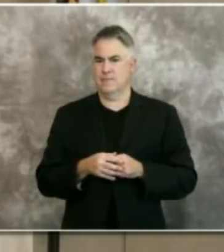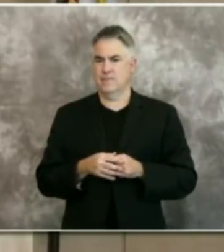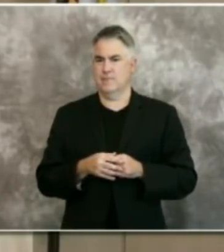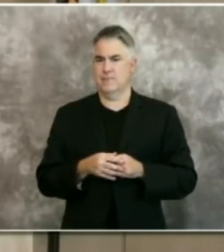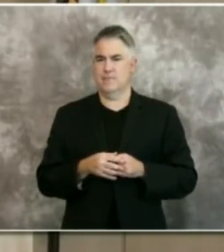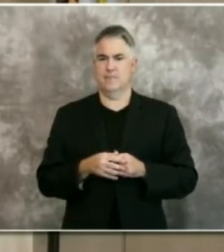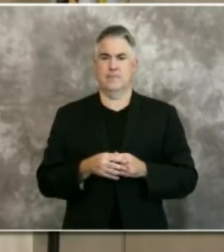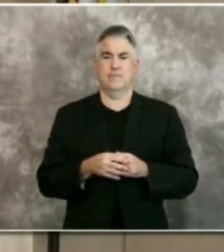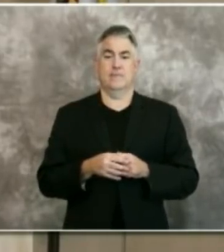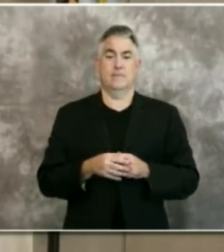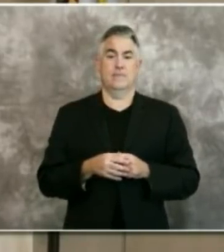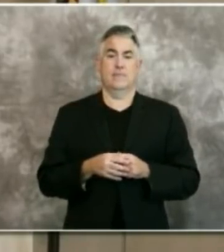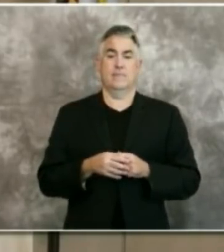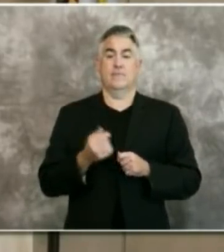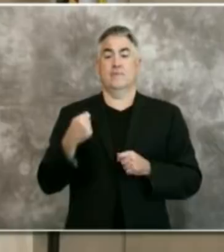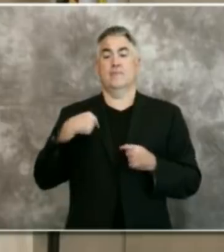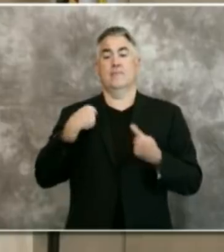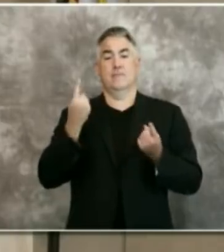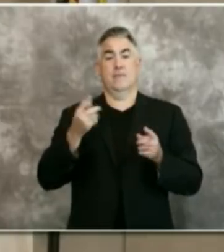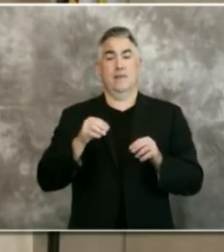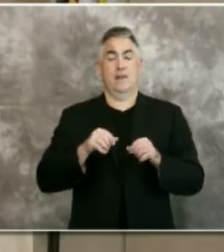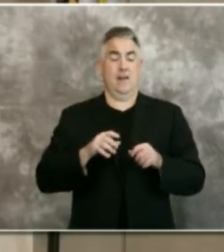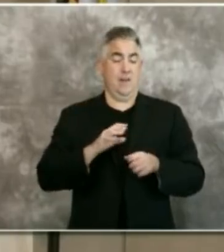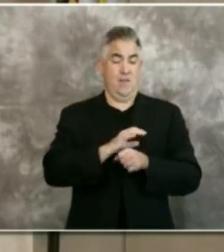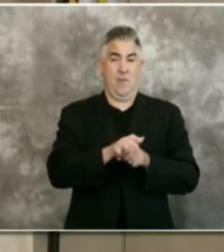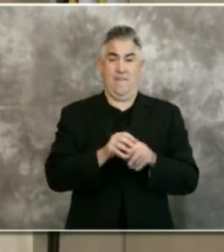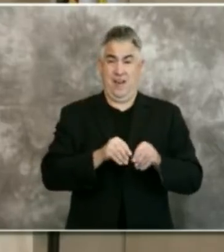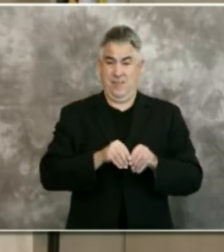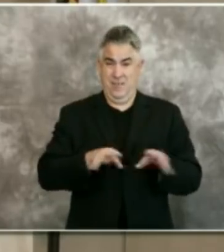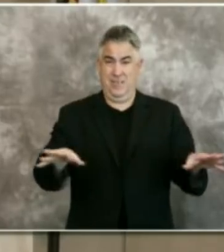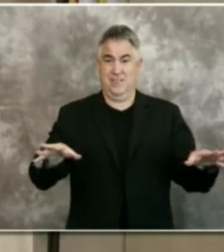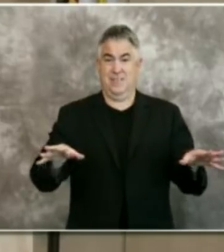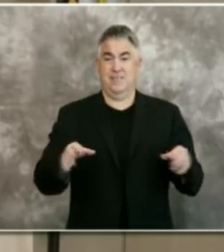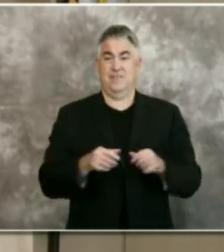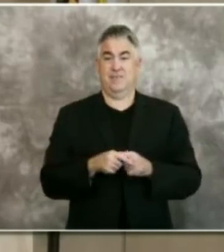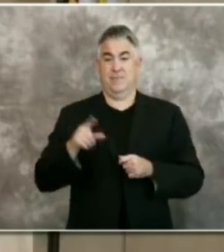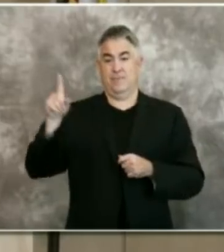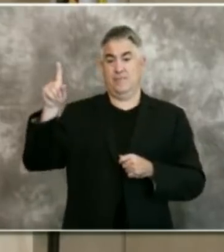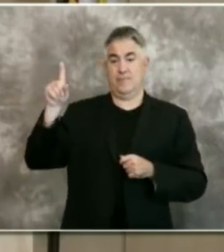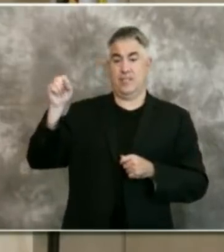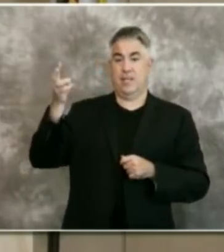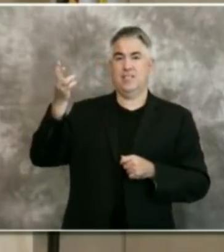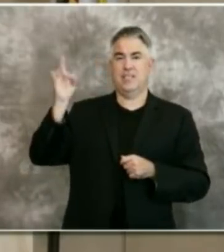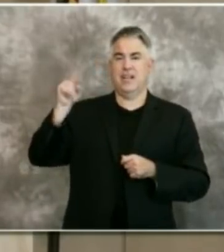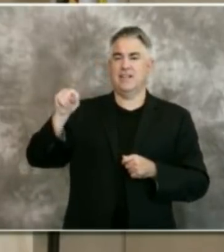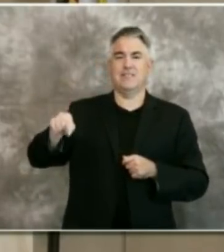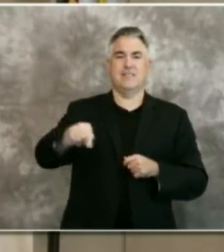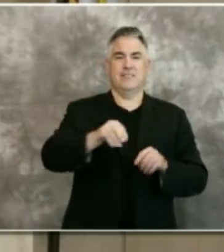SO SINCE THE BEGINNING OF THE COVID-19 GO BACK TO THE SEAL POLICE THANKS. SINCE THE BEGINNING OF THE COVID-19